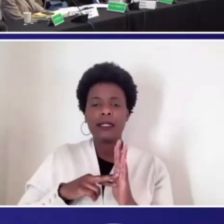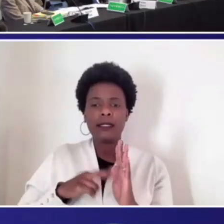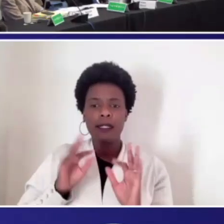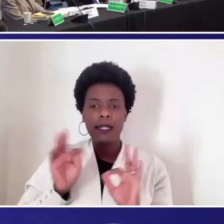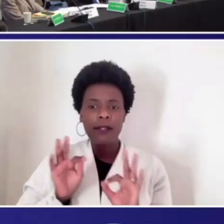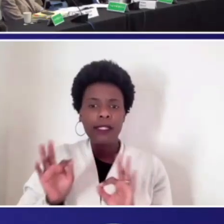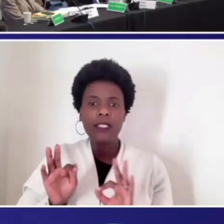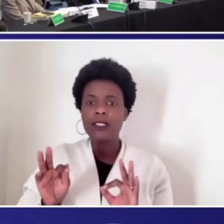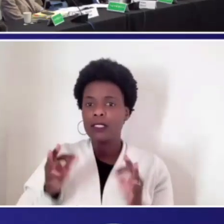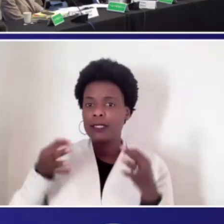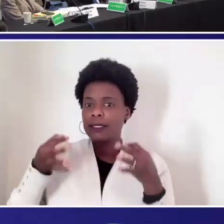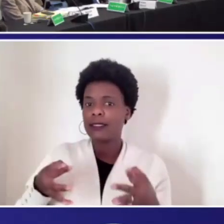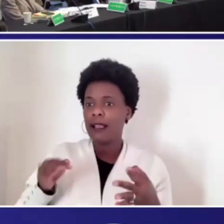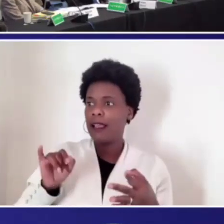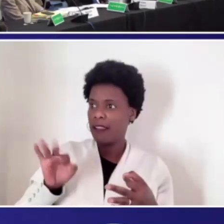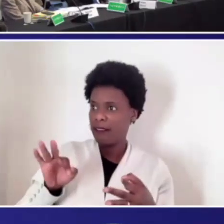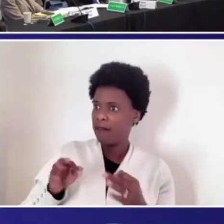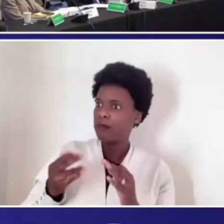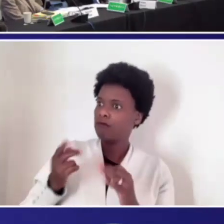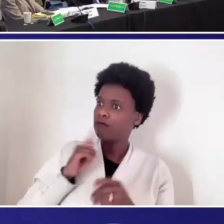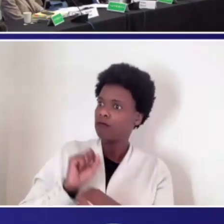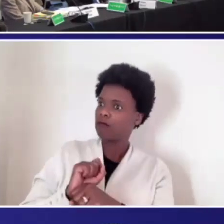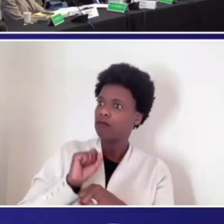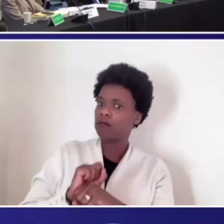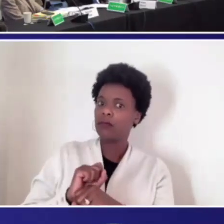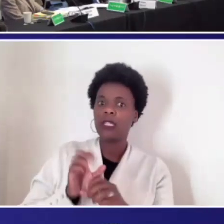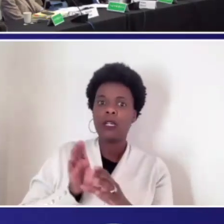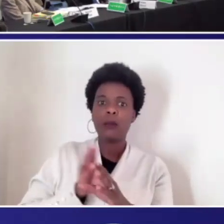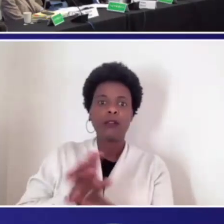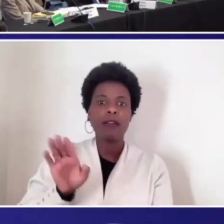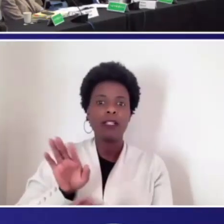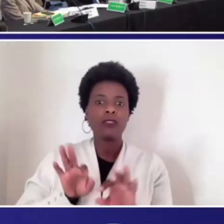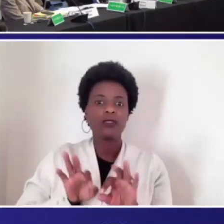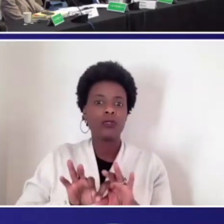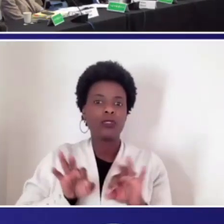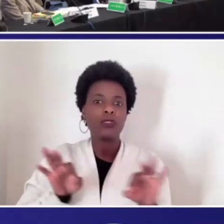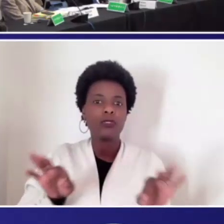professional degree. So the Department doesn't ultimately have a